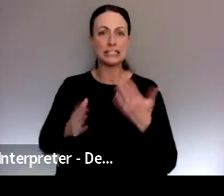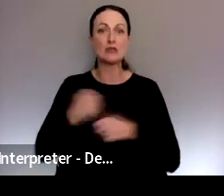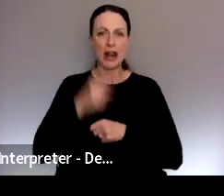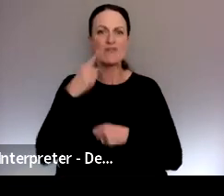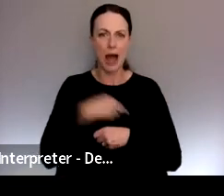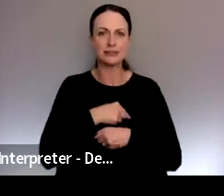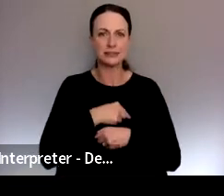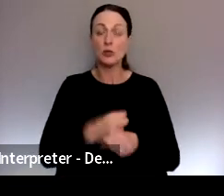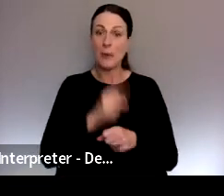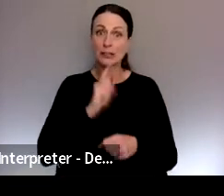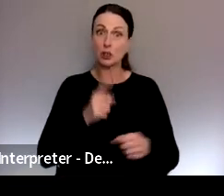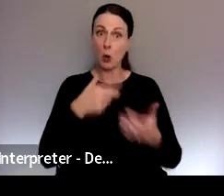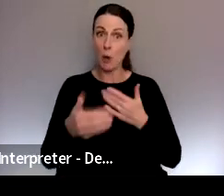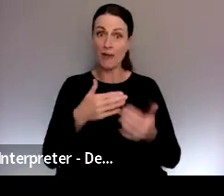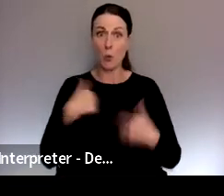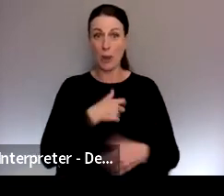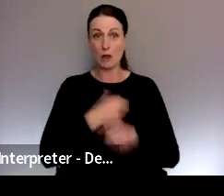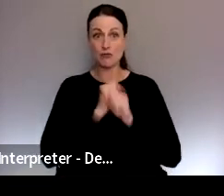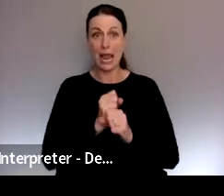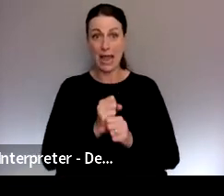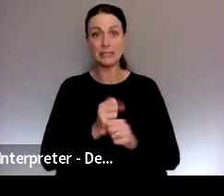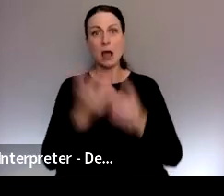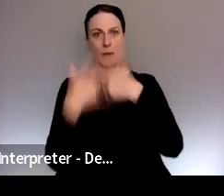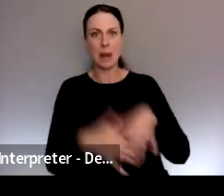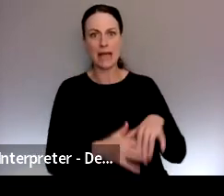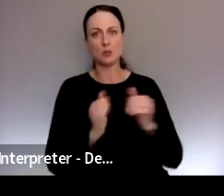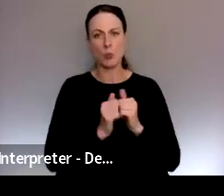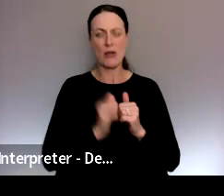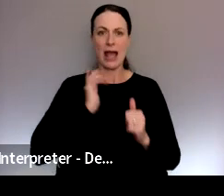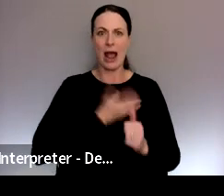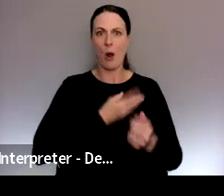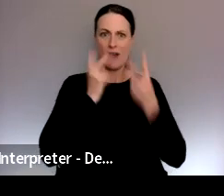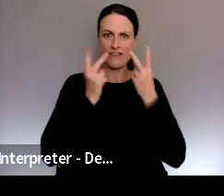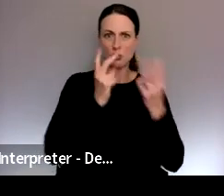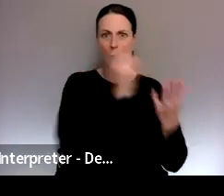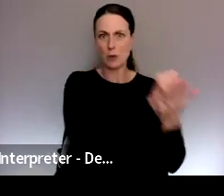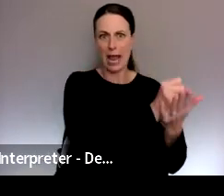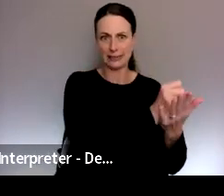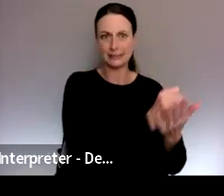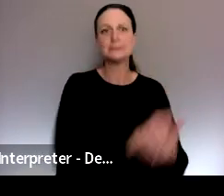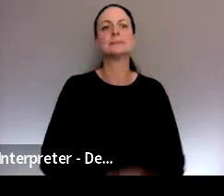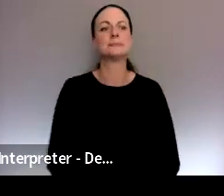to ensure that what we create blends with our visual brand.